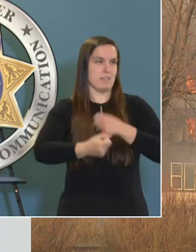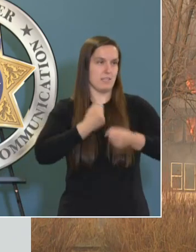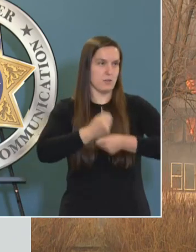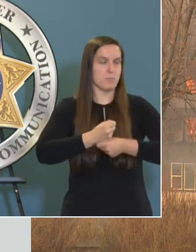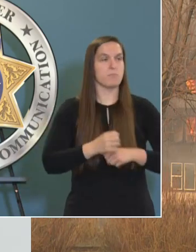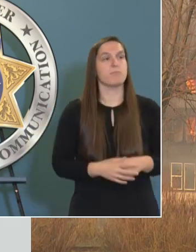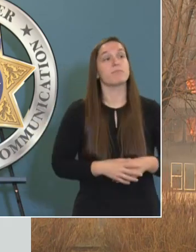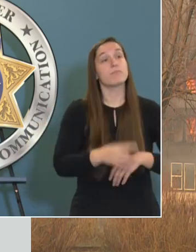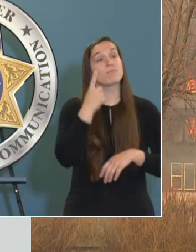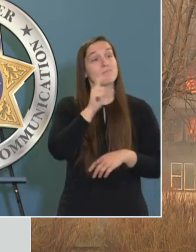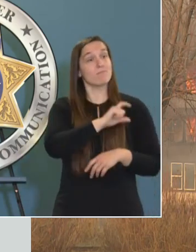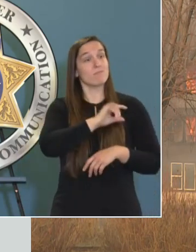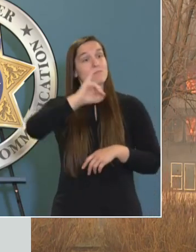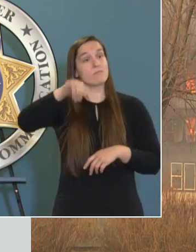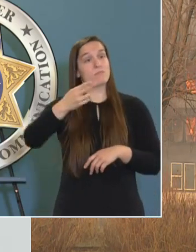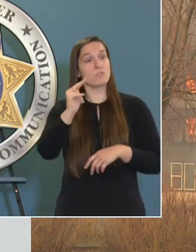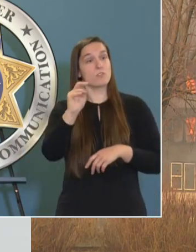1100 HOMES THAT WAS DEVASTATED